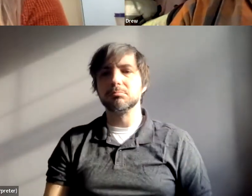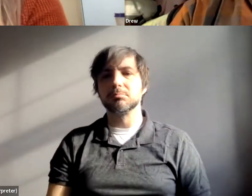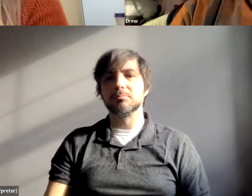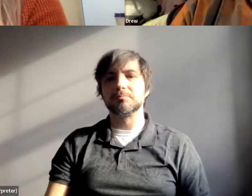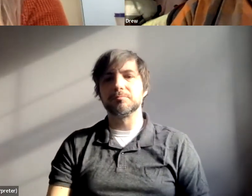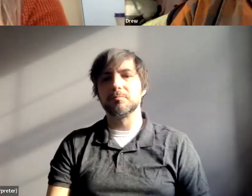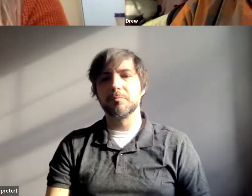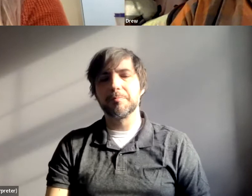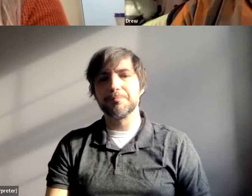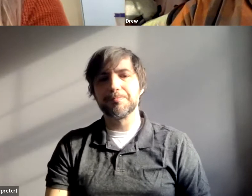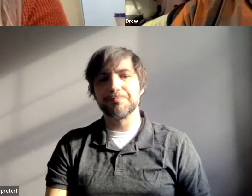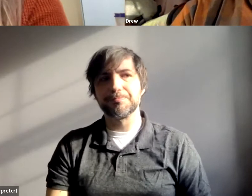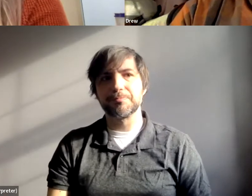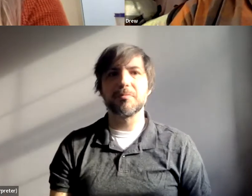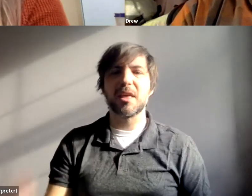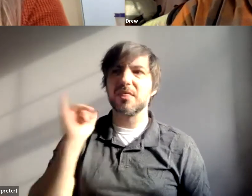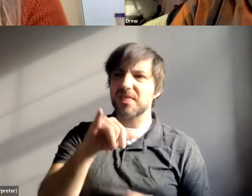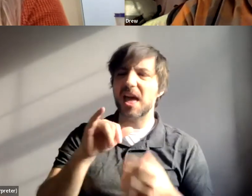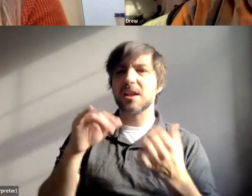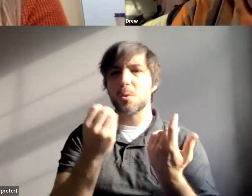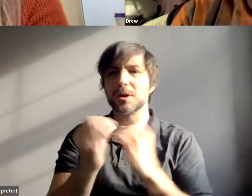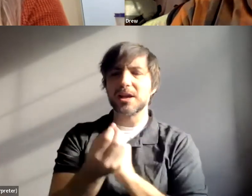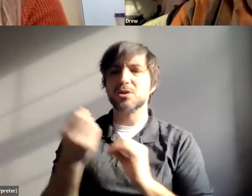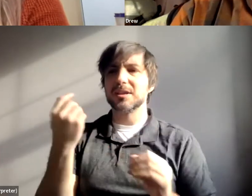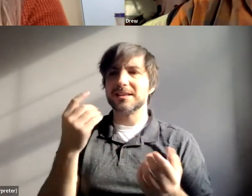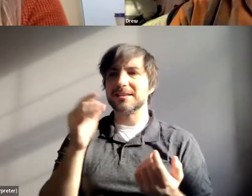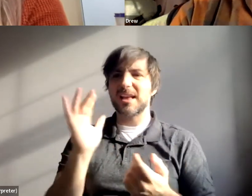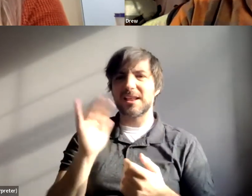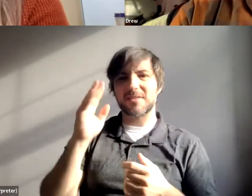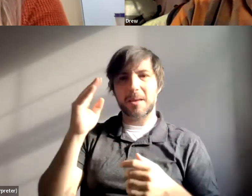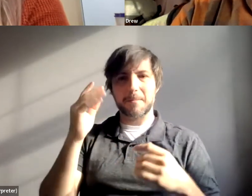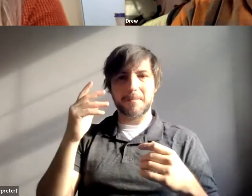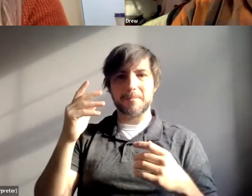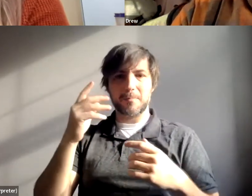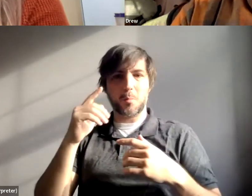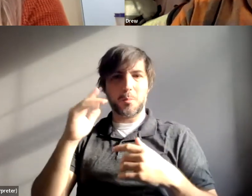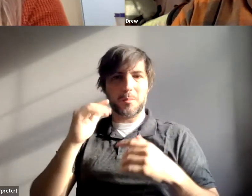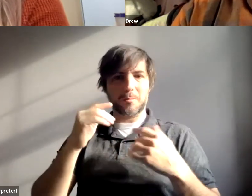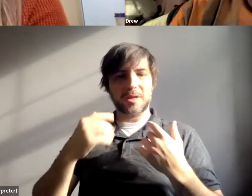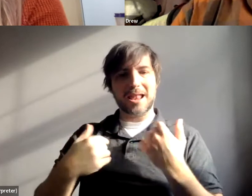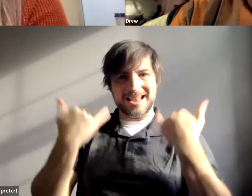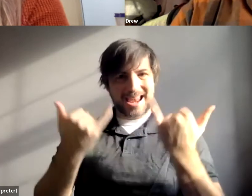it's the parent company for the dented puck podcast which is where we pull in blind hockey